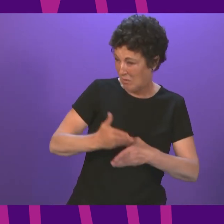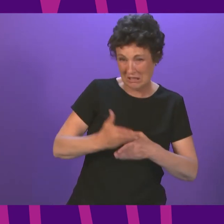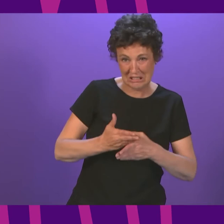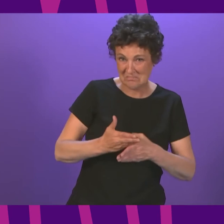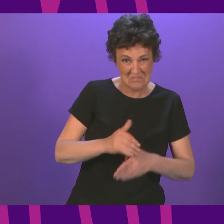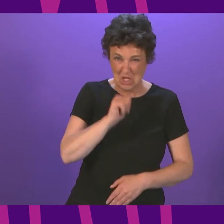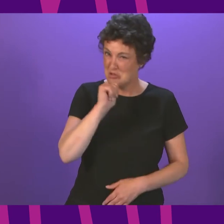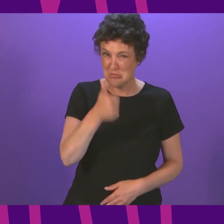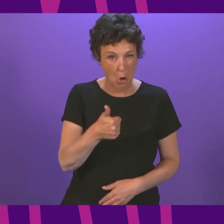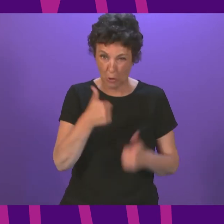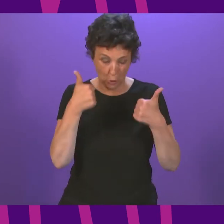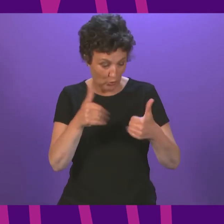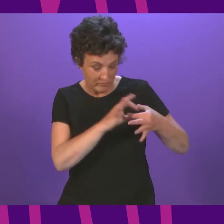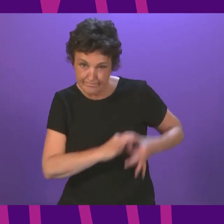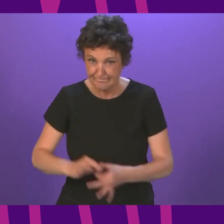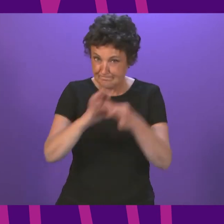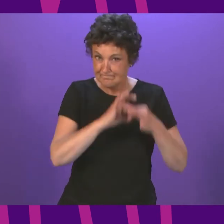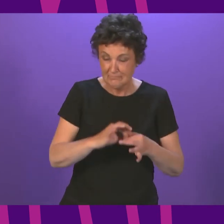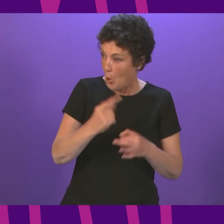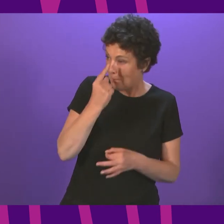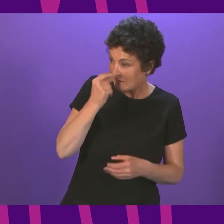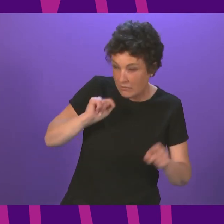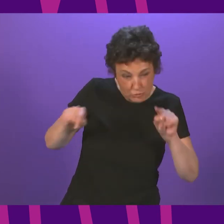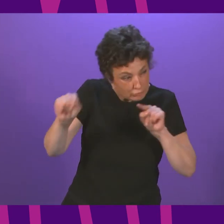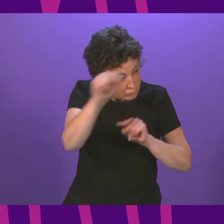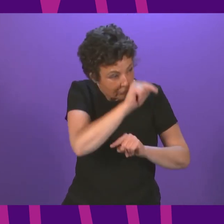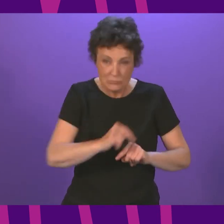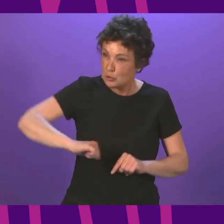of collegiate law making or of harnessing the potential of all of Scotland’s people